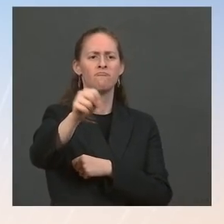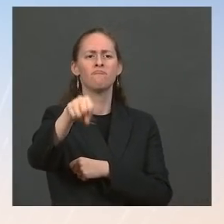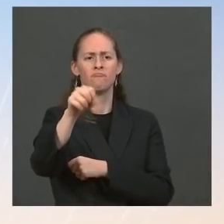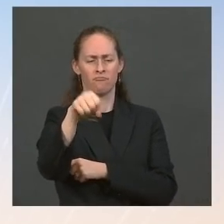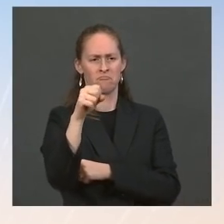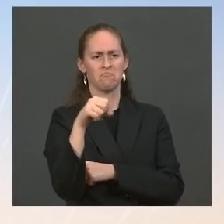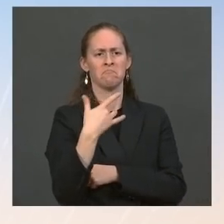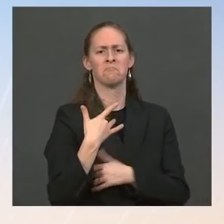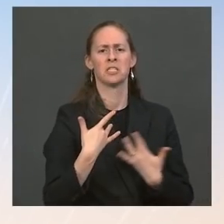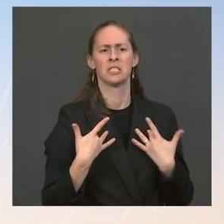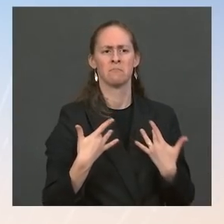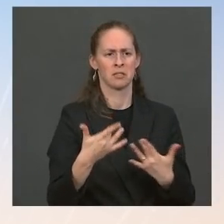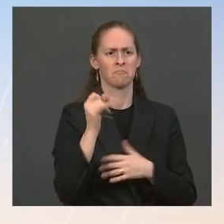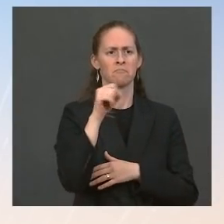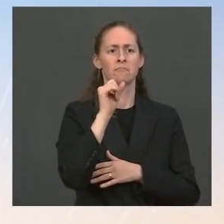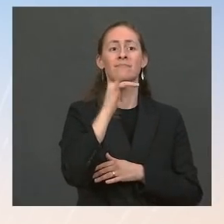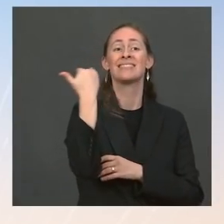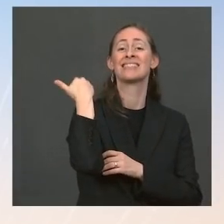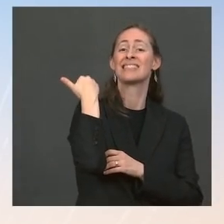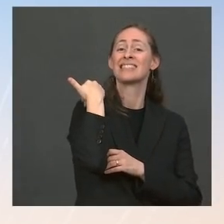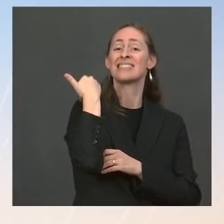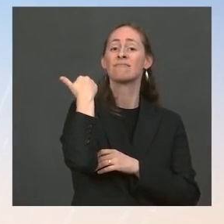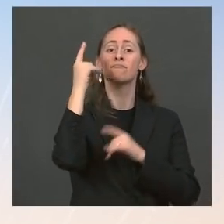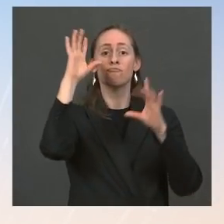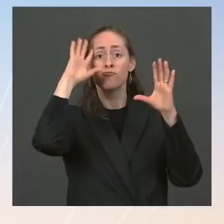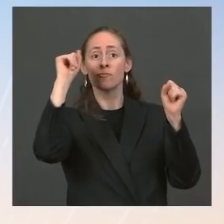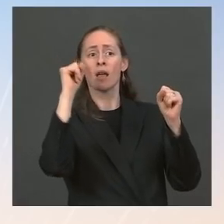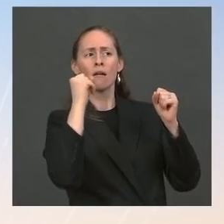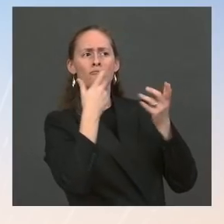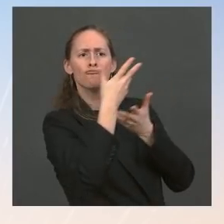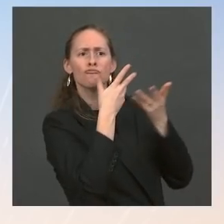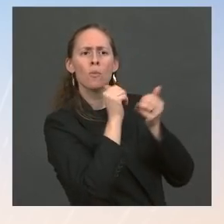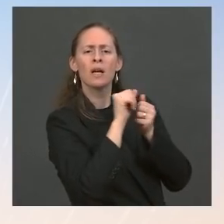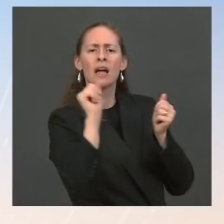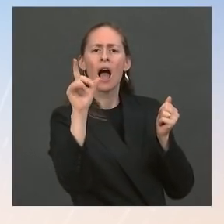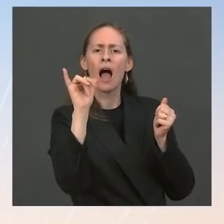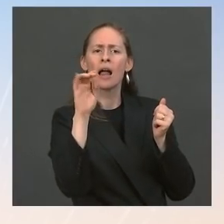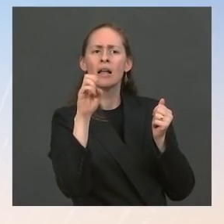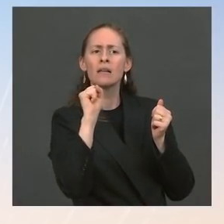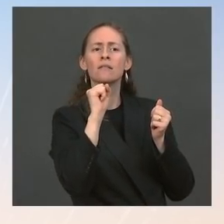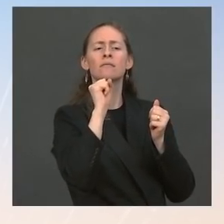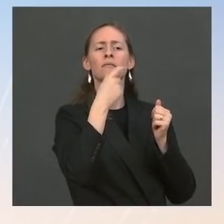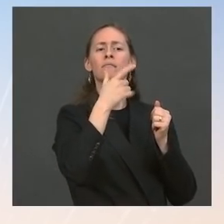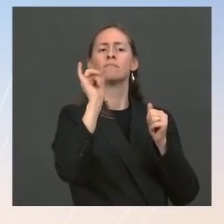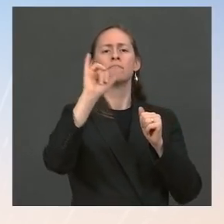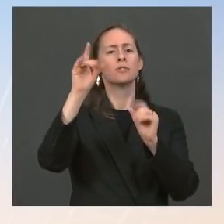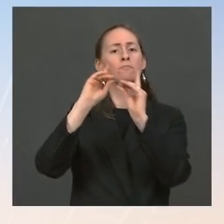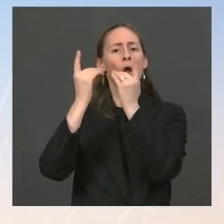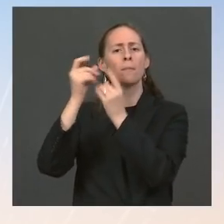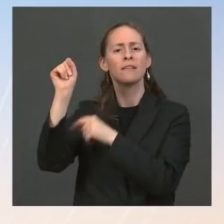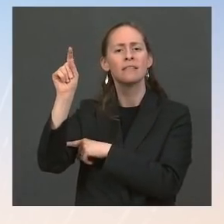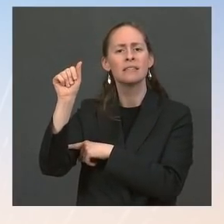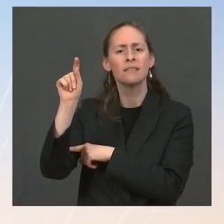just two weeks ago. Our State Department officials, our national security team are in regular touch, and I'm sure there will be continued coordination